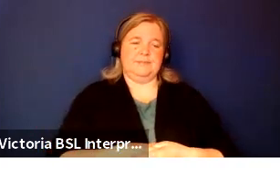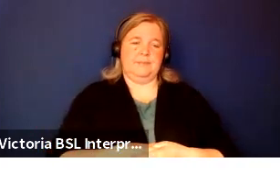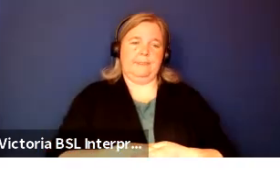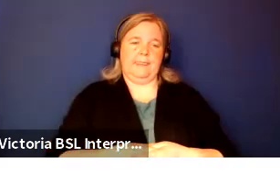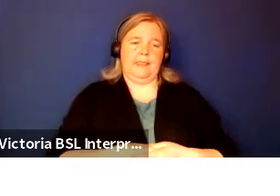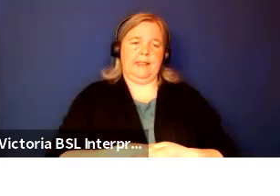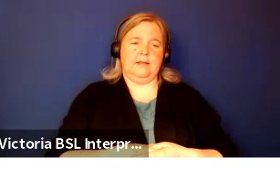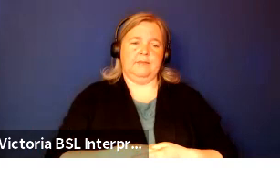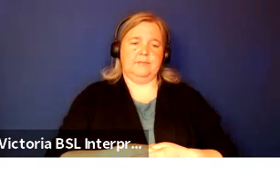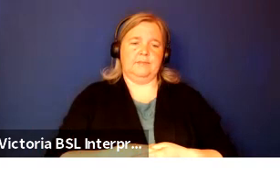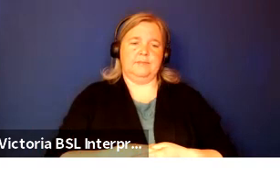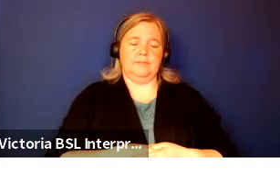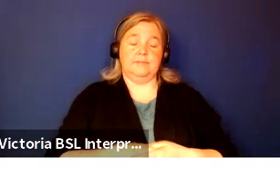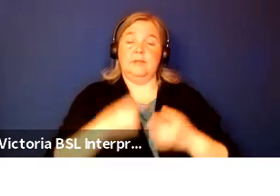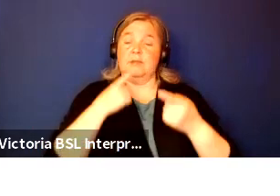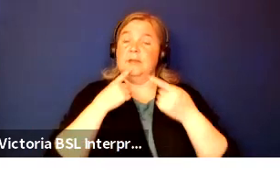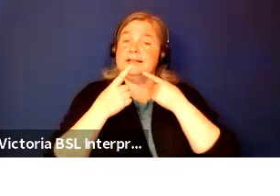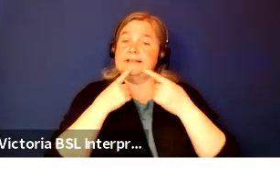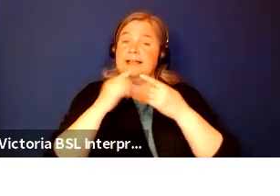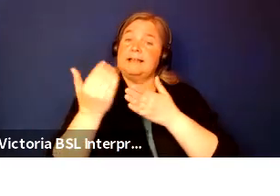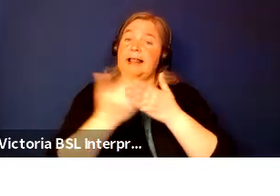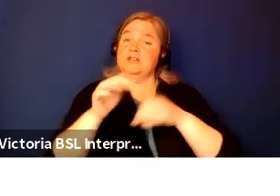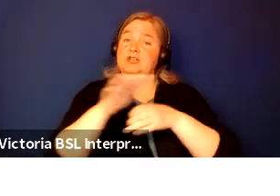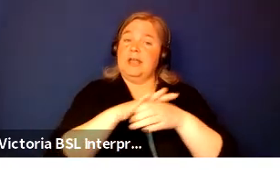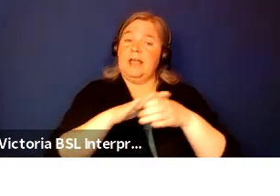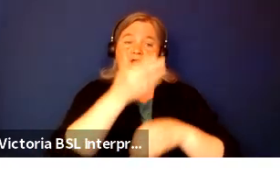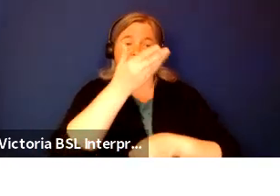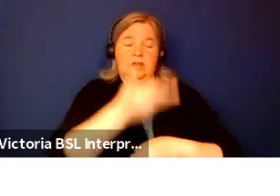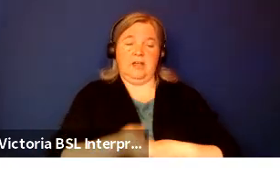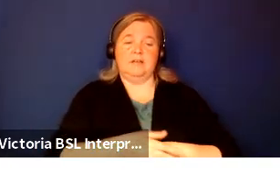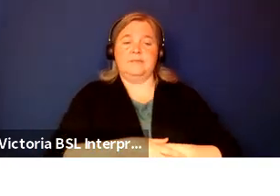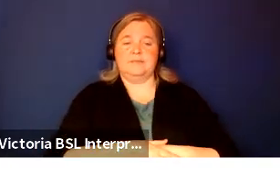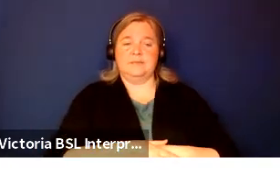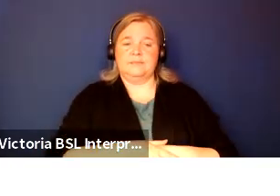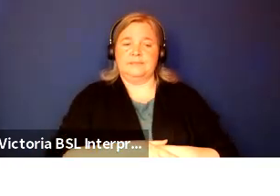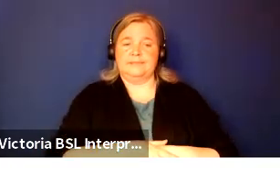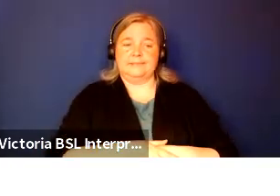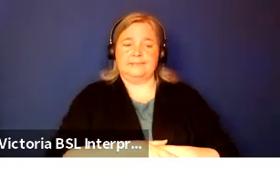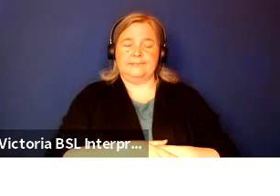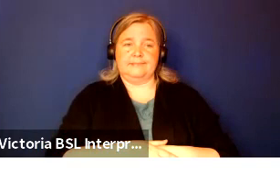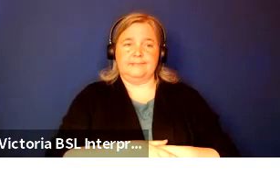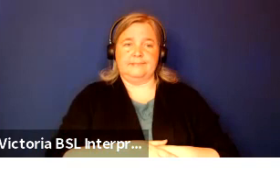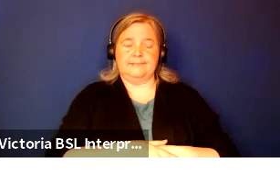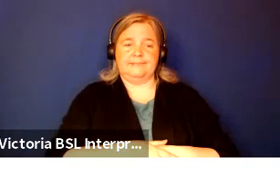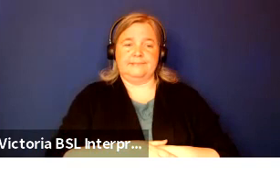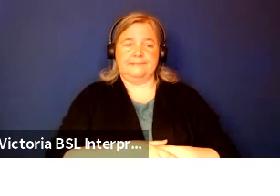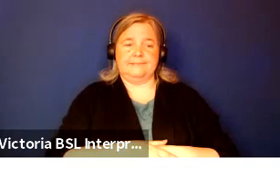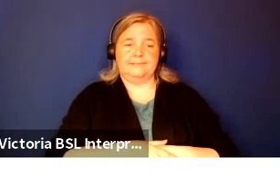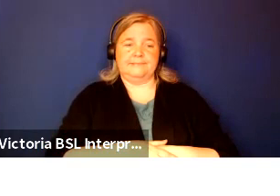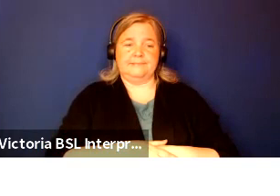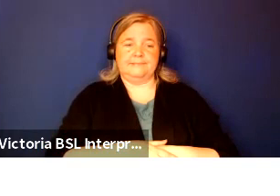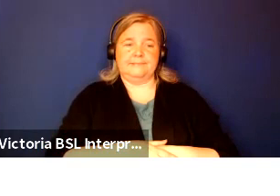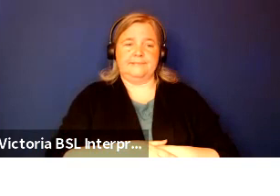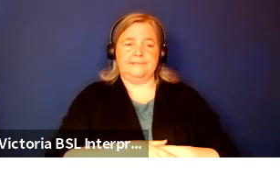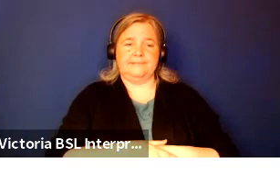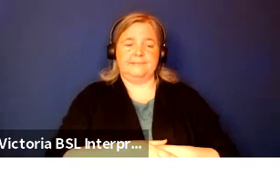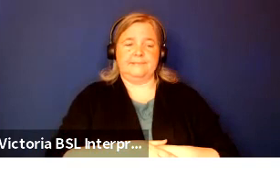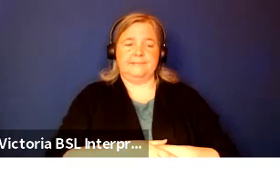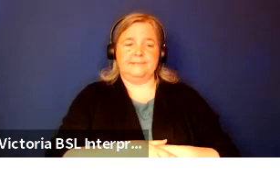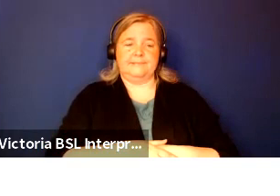Our data collect area - Dhaka,Savar, Dhamrai, Gazipur, Tongi, Kapasia & Gazipur Sadar.